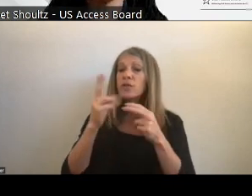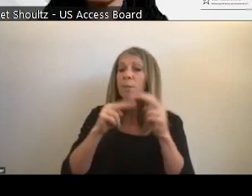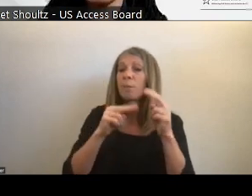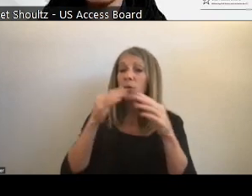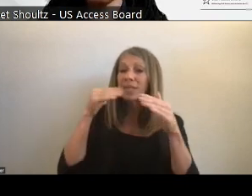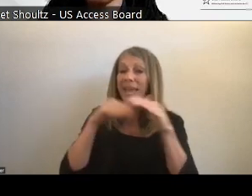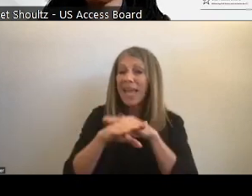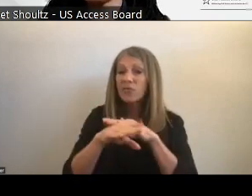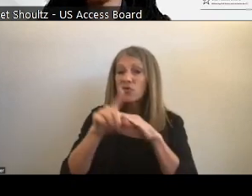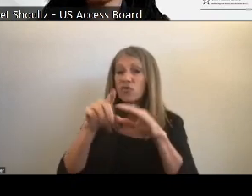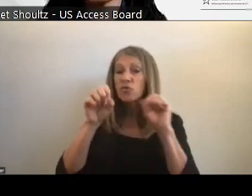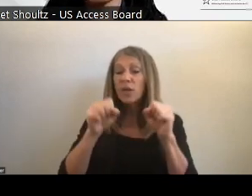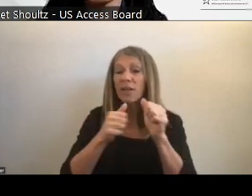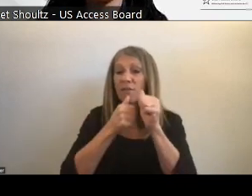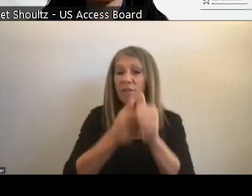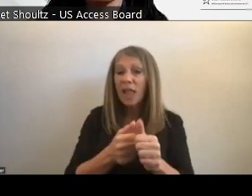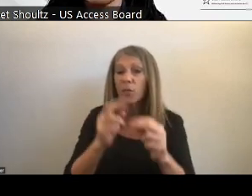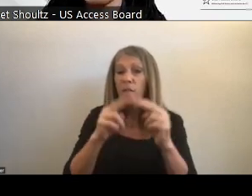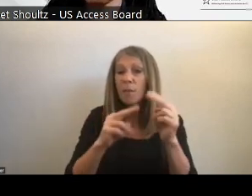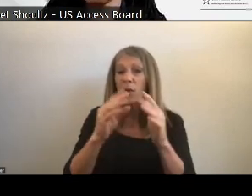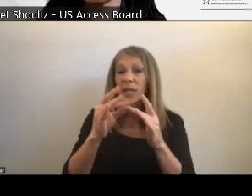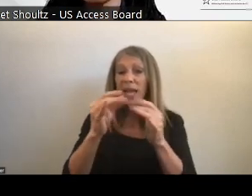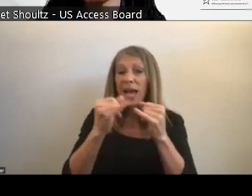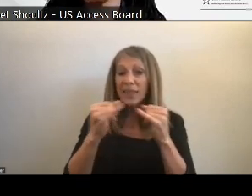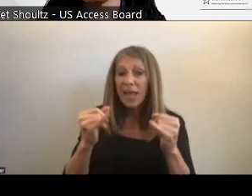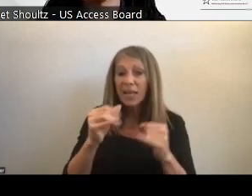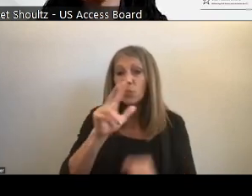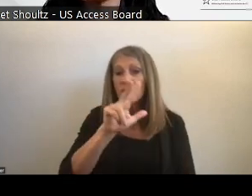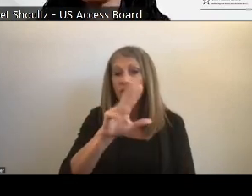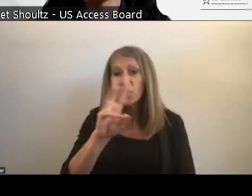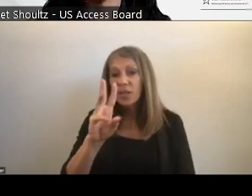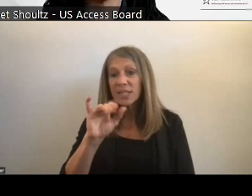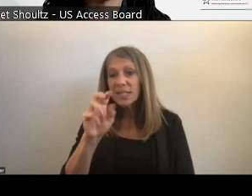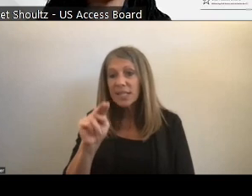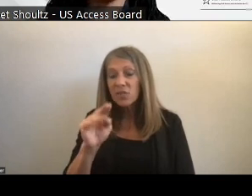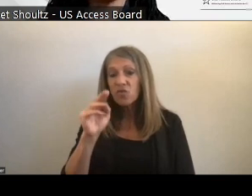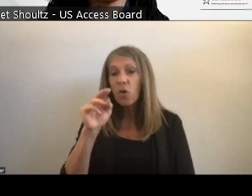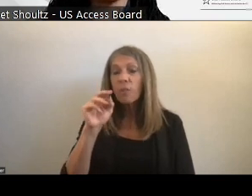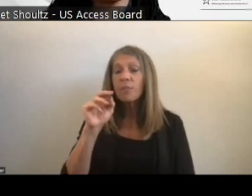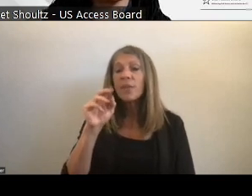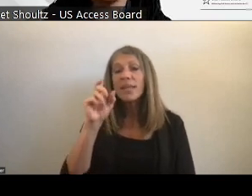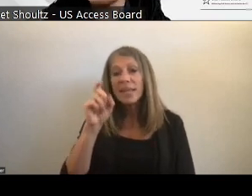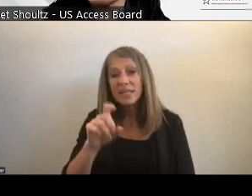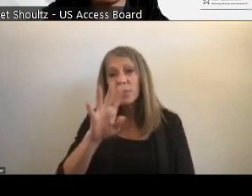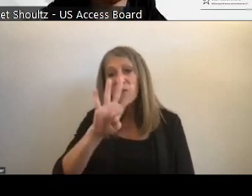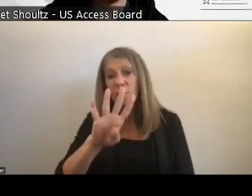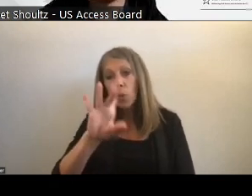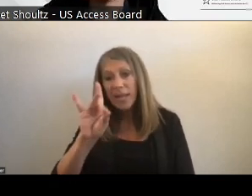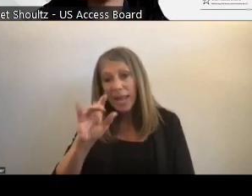you can follow the building guidelines which is 36 inches, otherwise it needs to be 48 inches